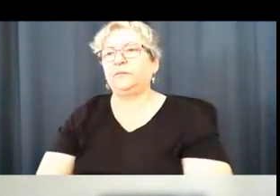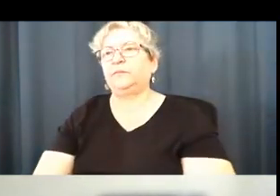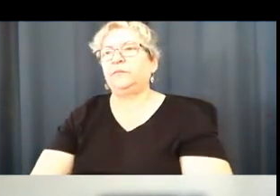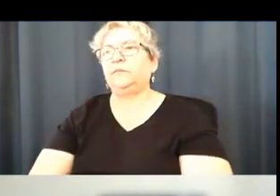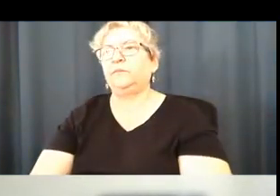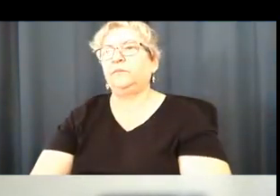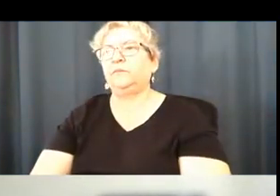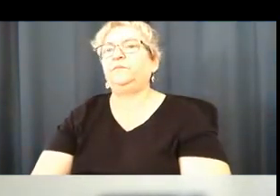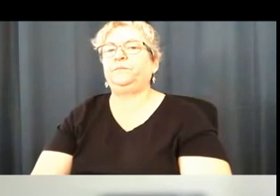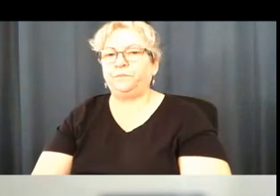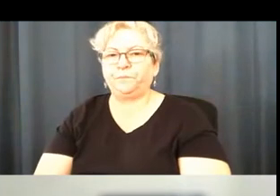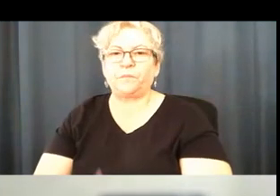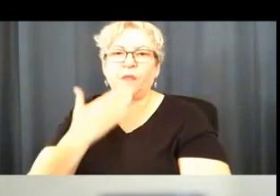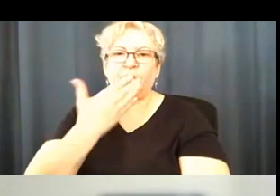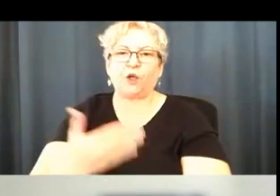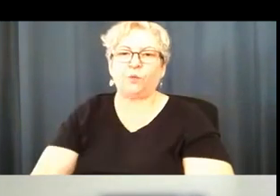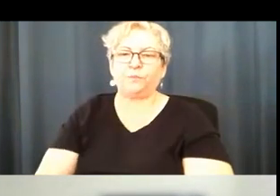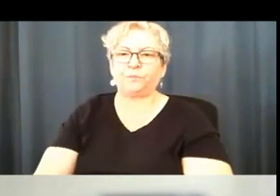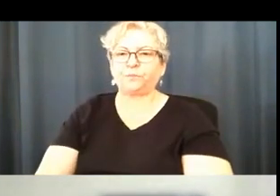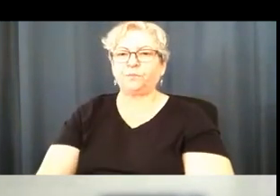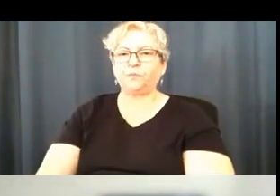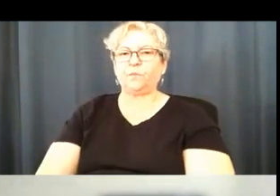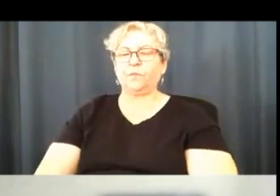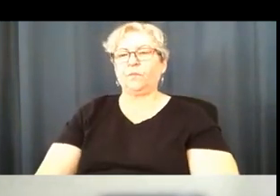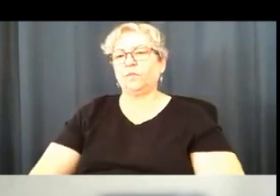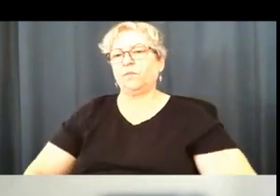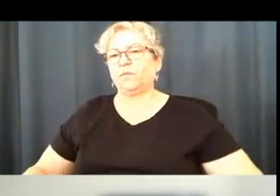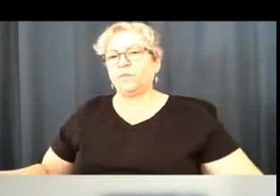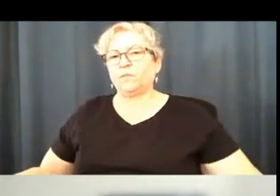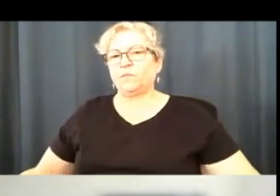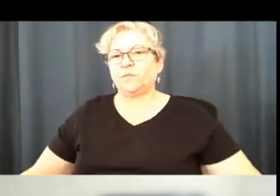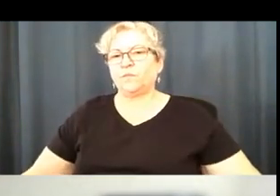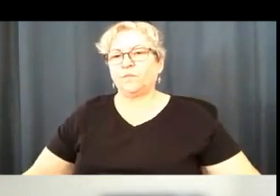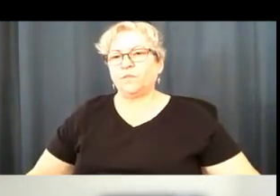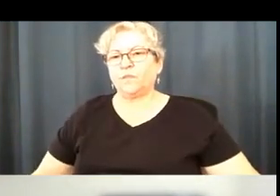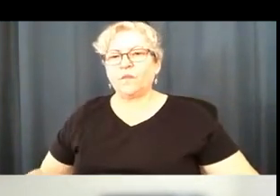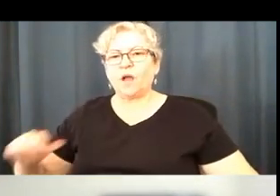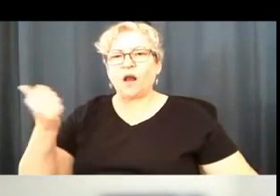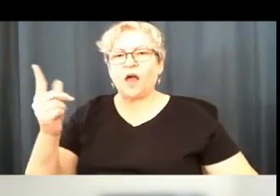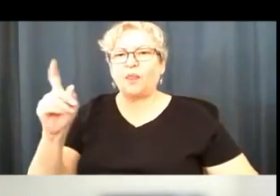[Johann] Thank you, another question asked also in the chat is, are there any suggestions